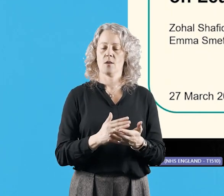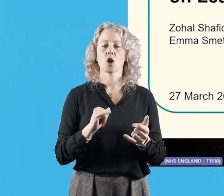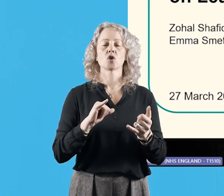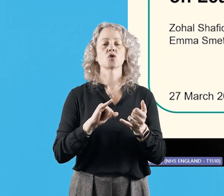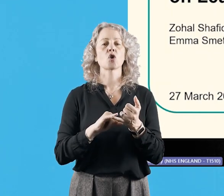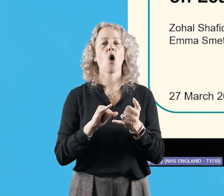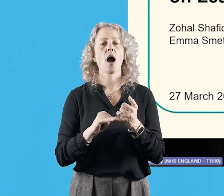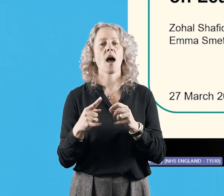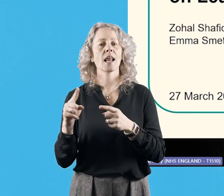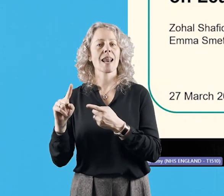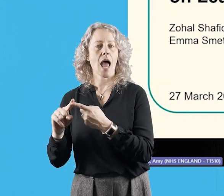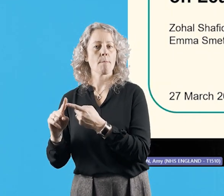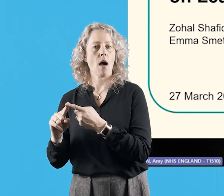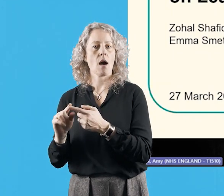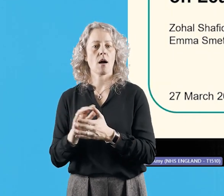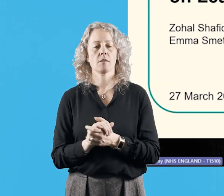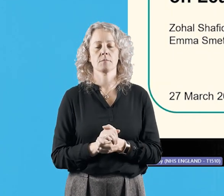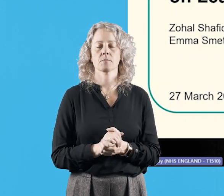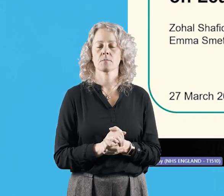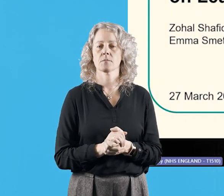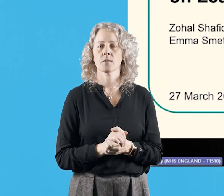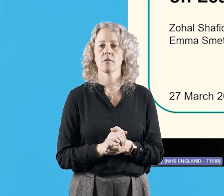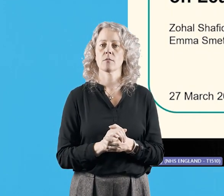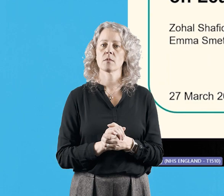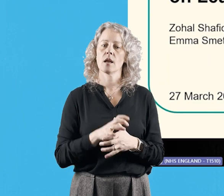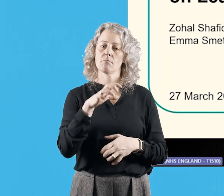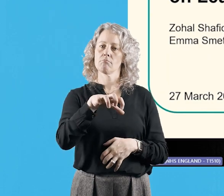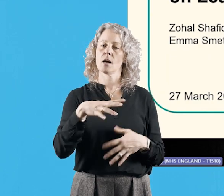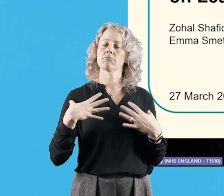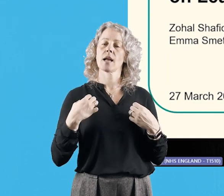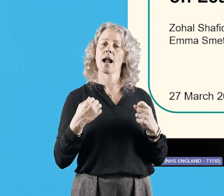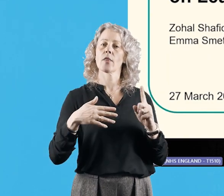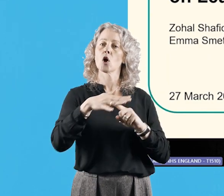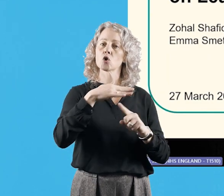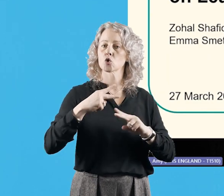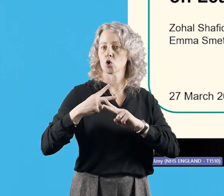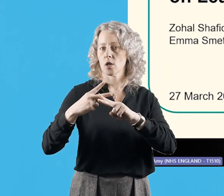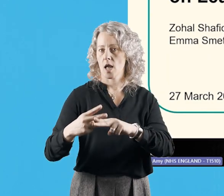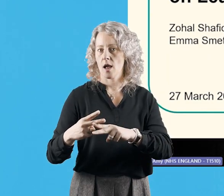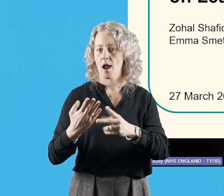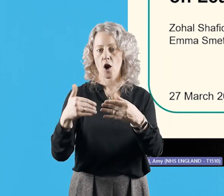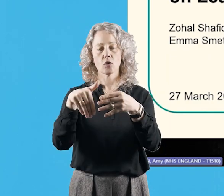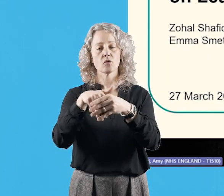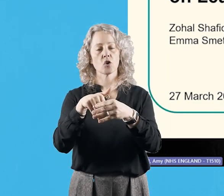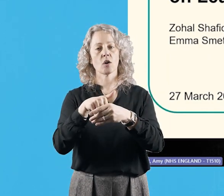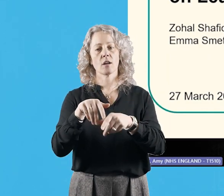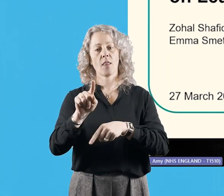that Zohal and Emma who will introduce themselves I'm sure from the Department of Health and Social Care have joined us.